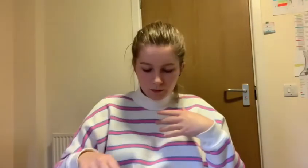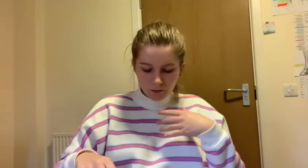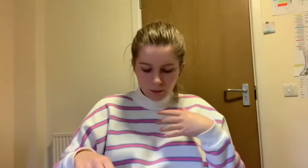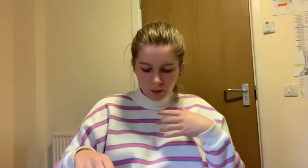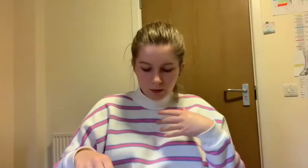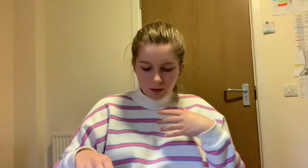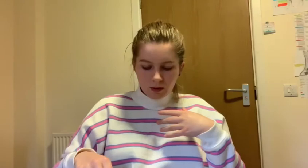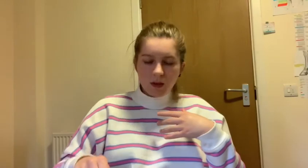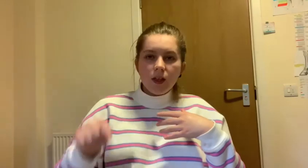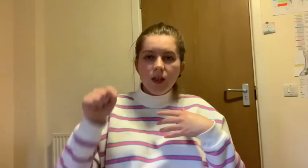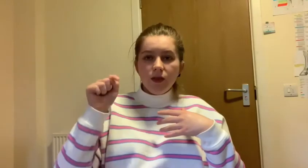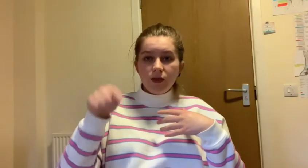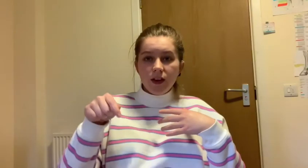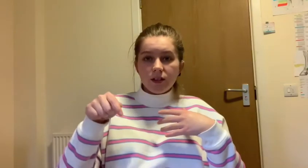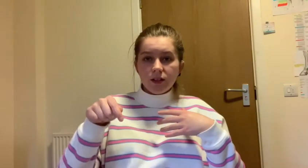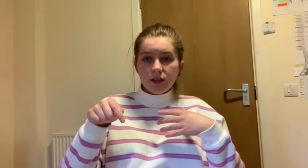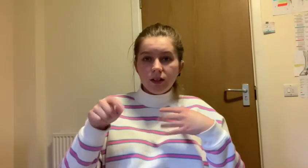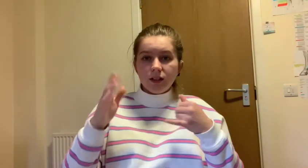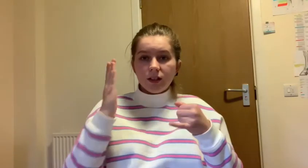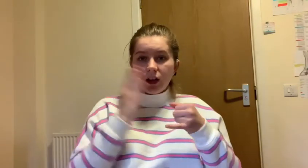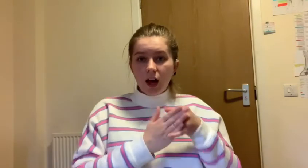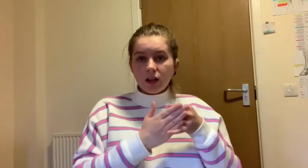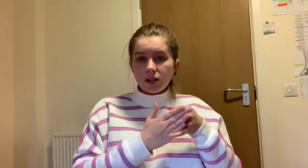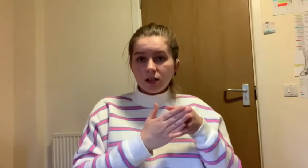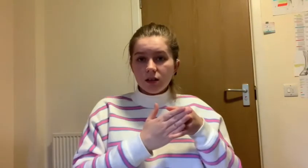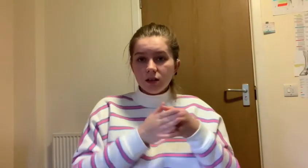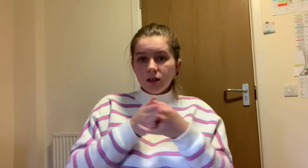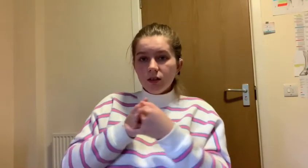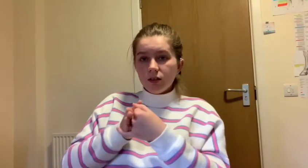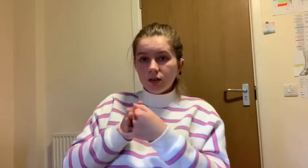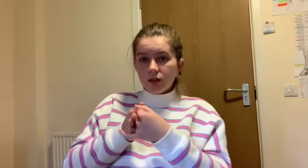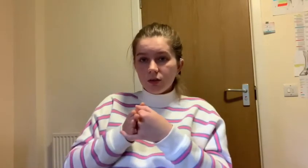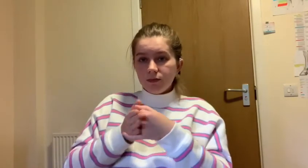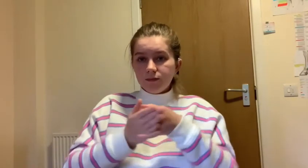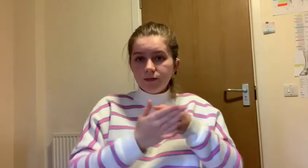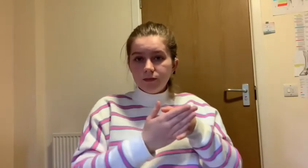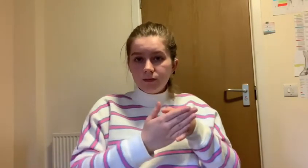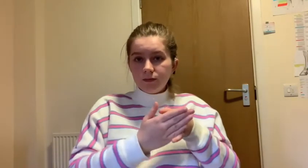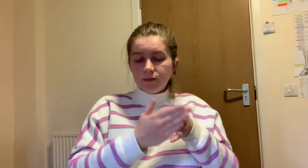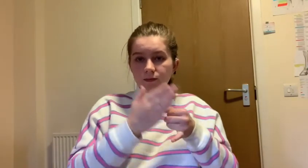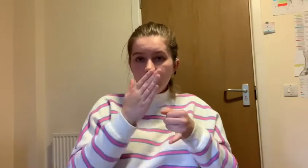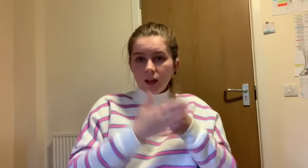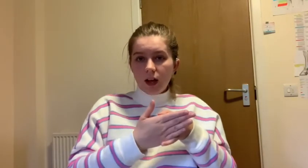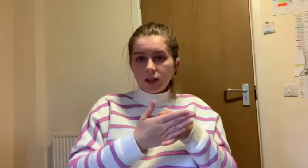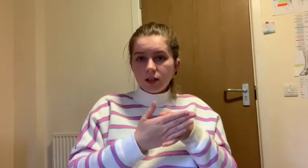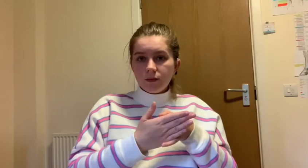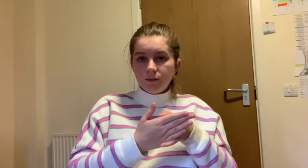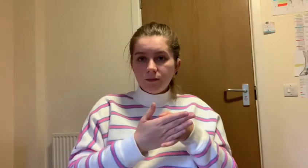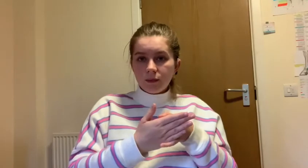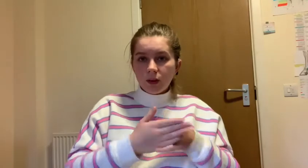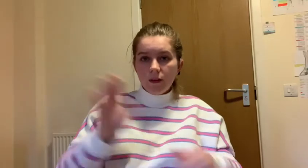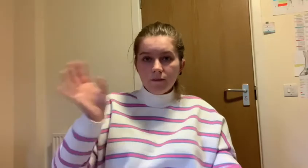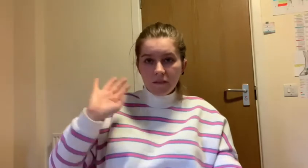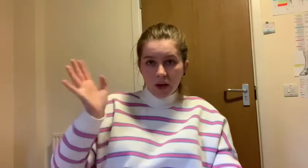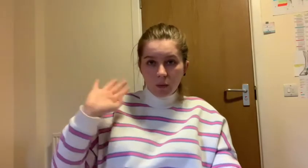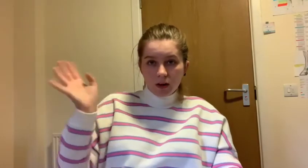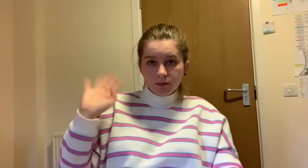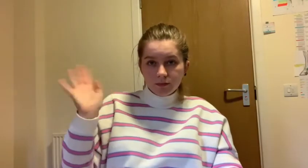"This is the last" last "farewell"